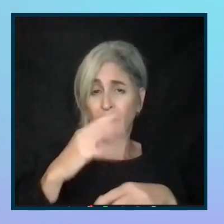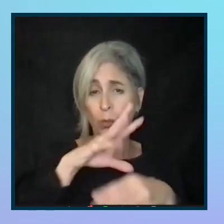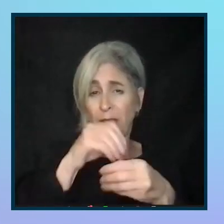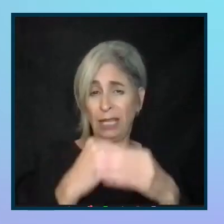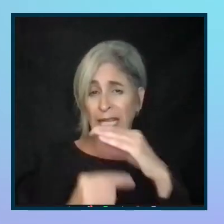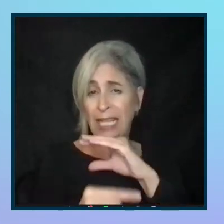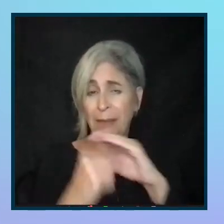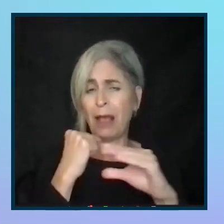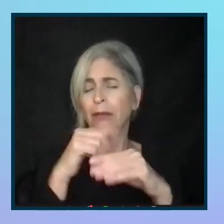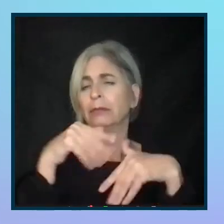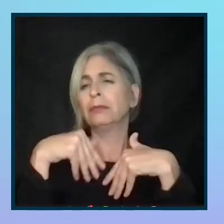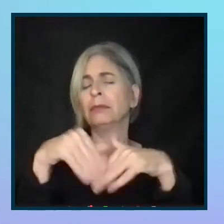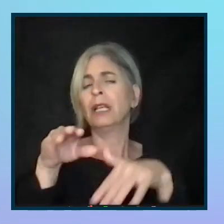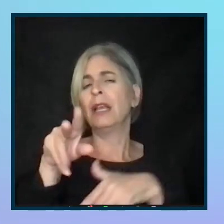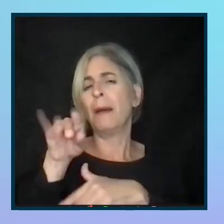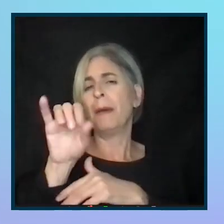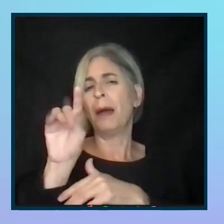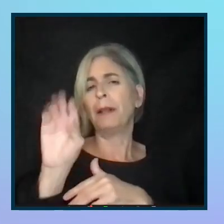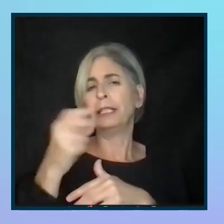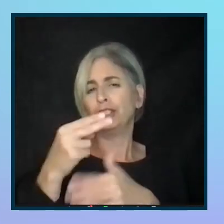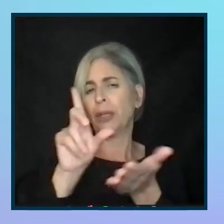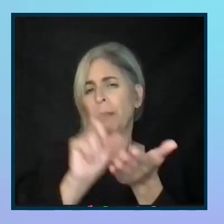go out there and publish it, 'cause somebody else will ask it again.